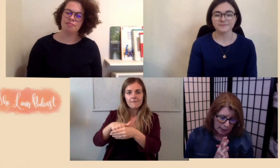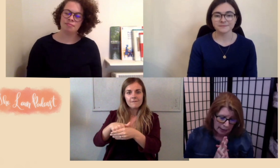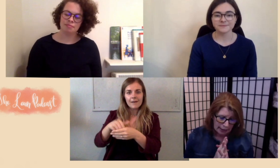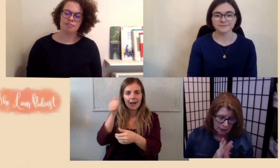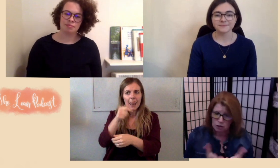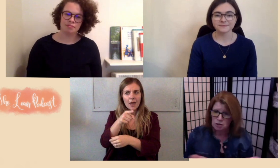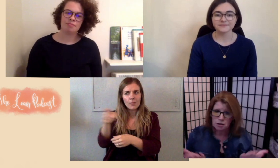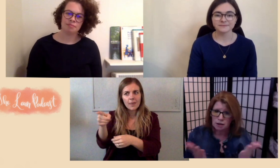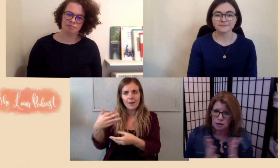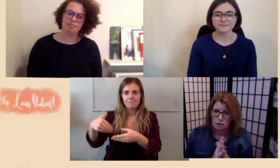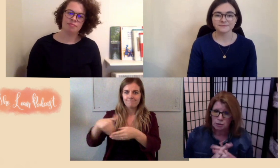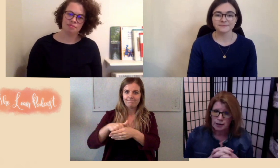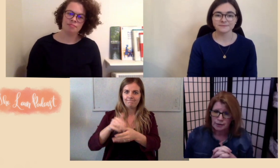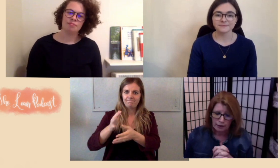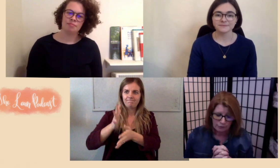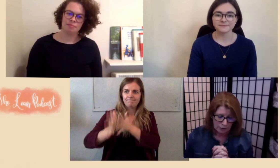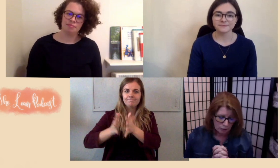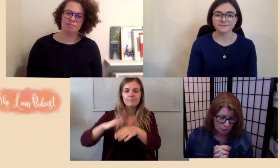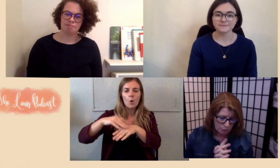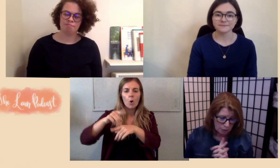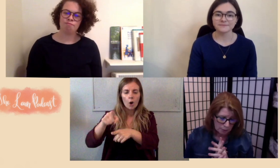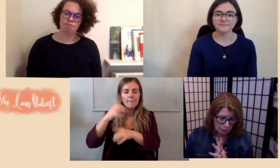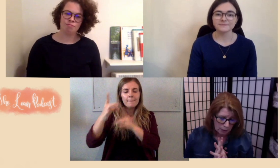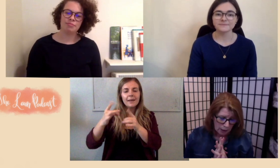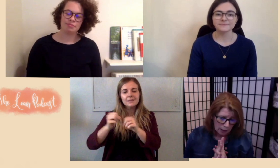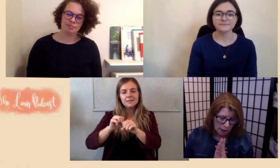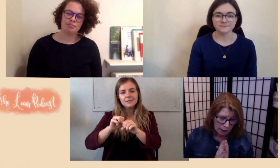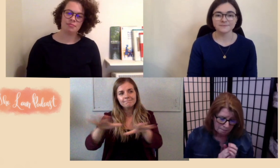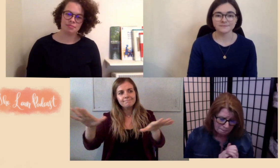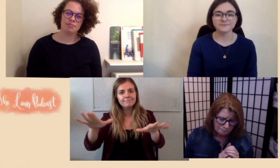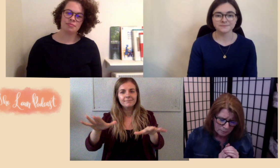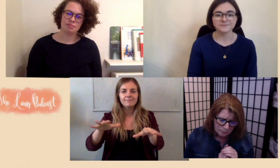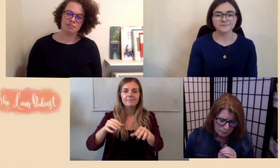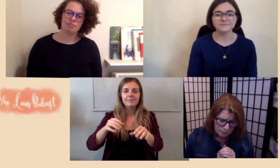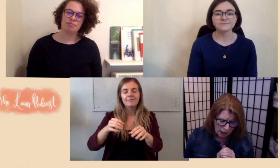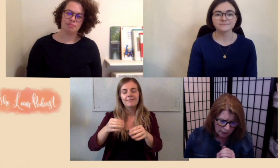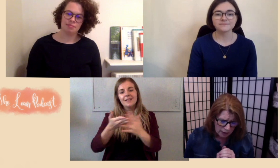I think that adapting is a choice.